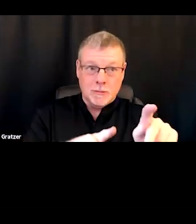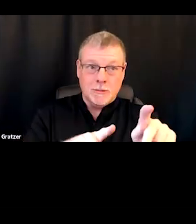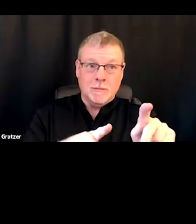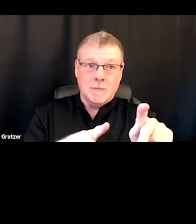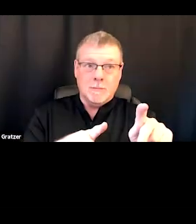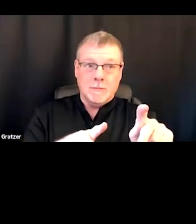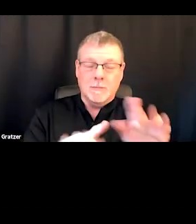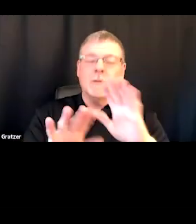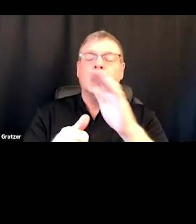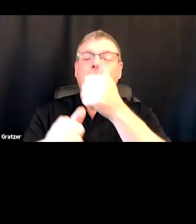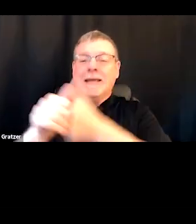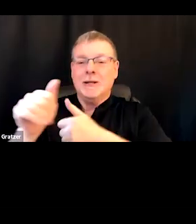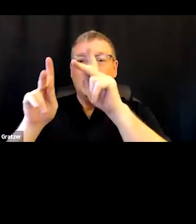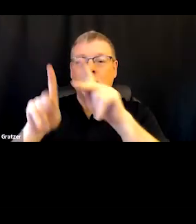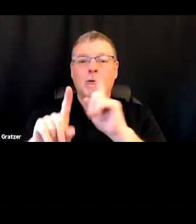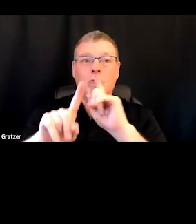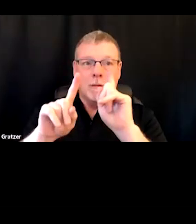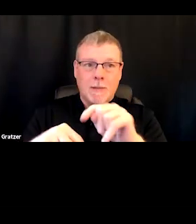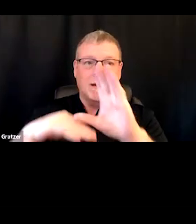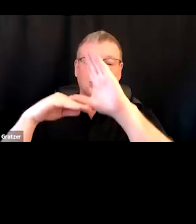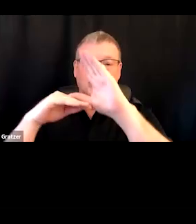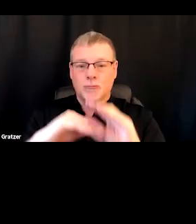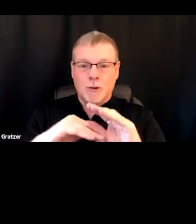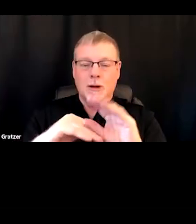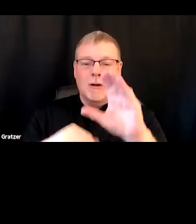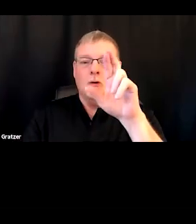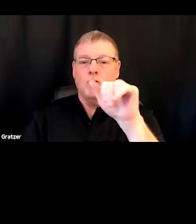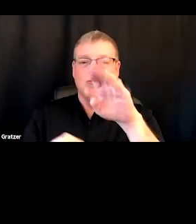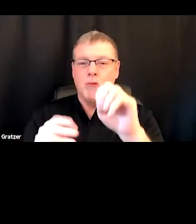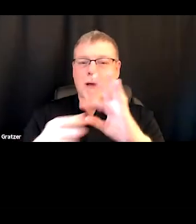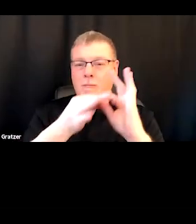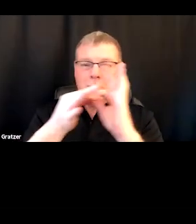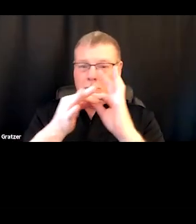or per response, driven by reductions in crime-related expenses and enforcement needs.